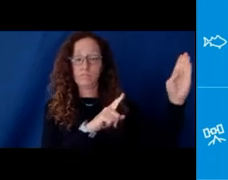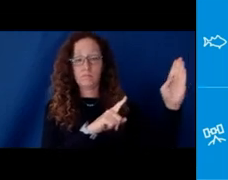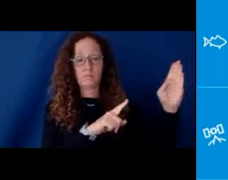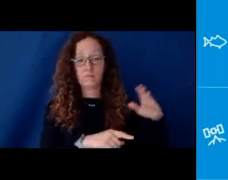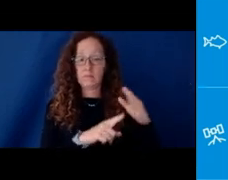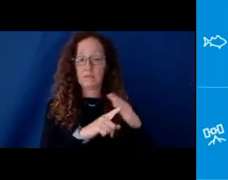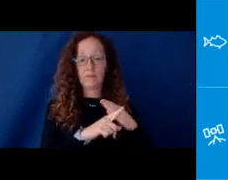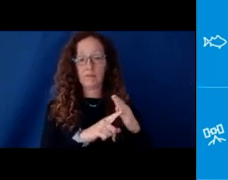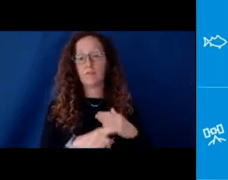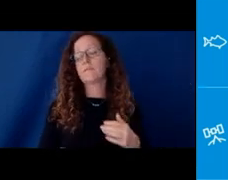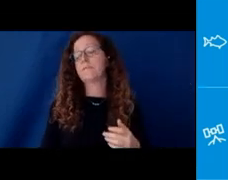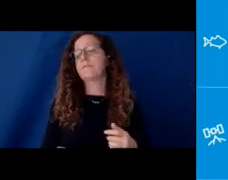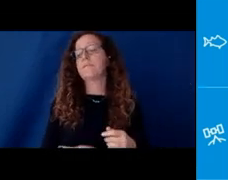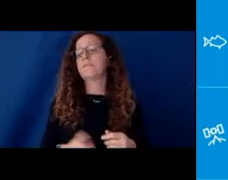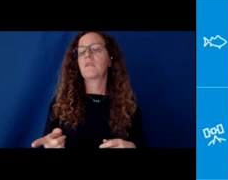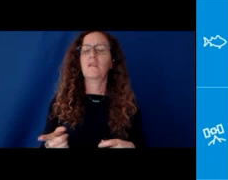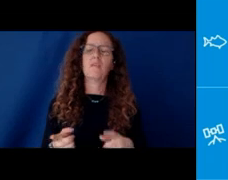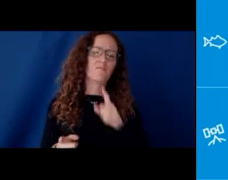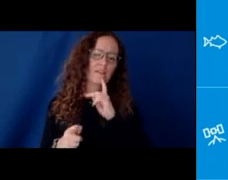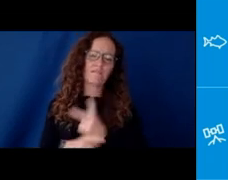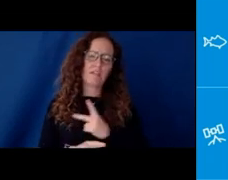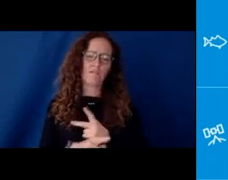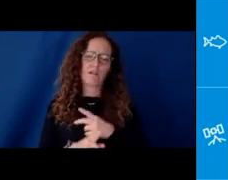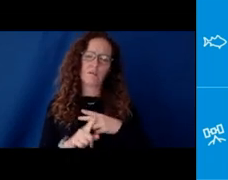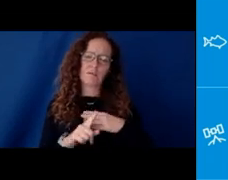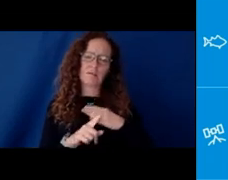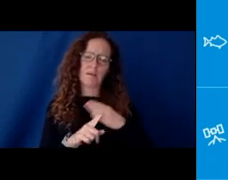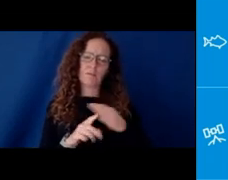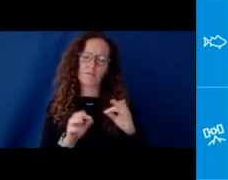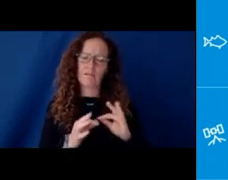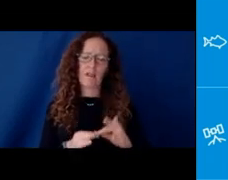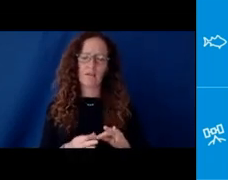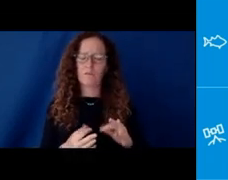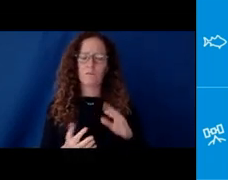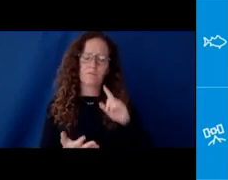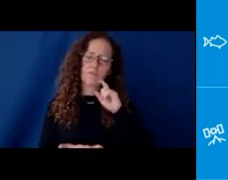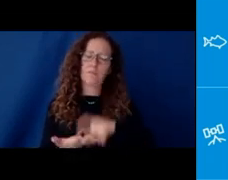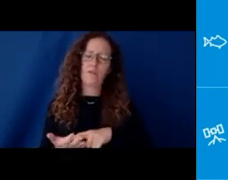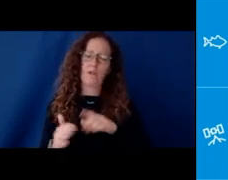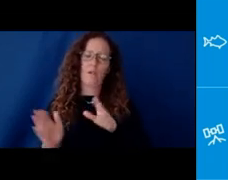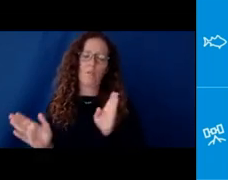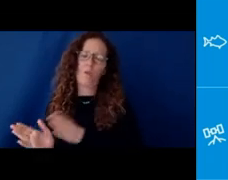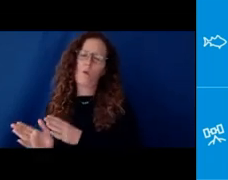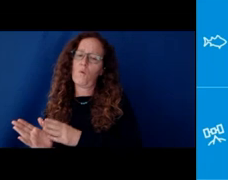temperature values associated with the lowest risk and the values associated with extreme risk,